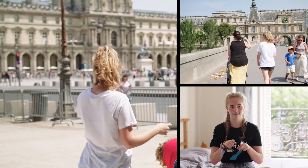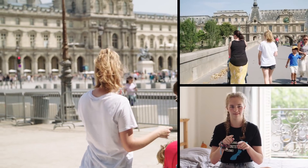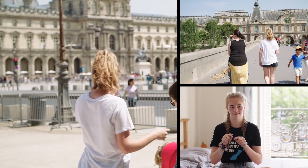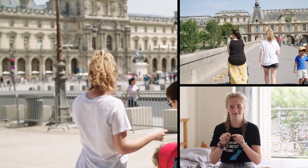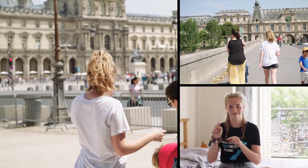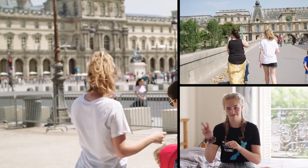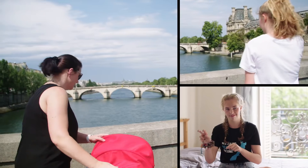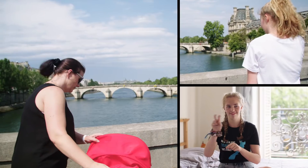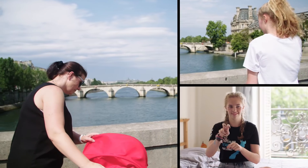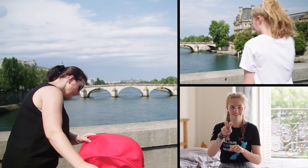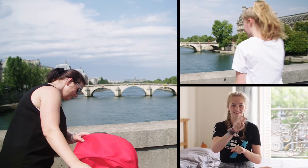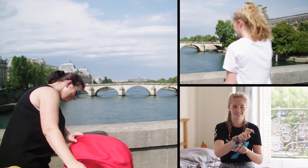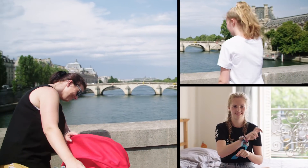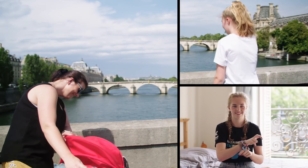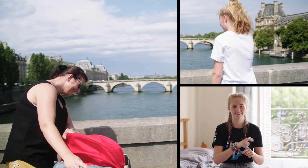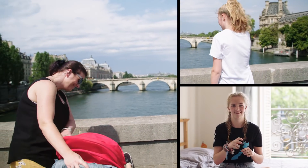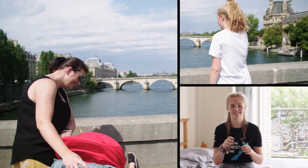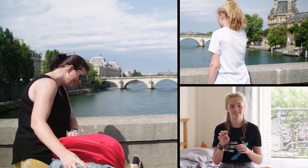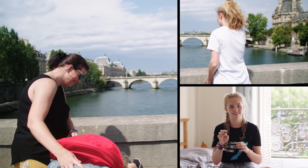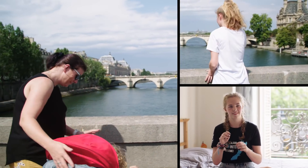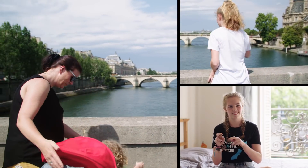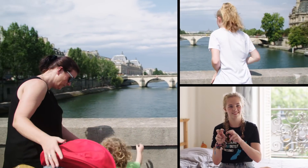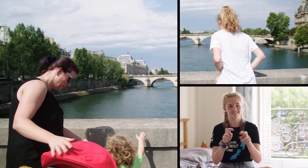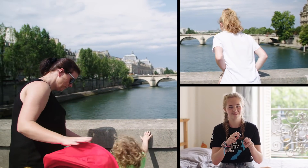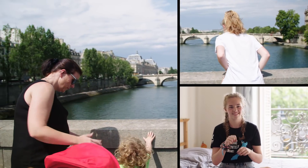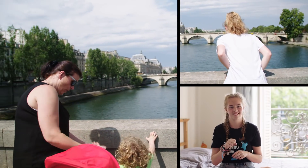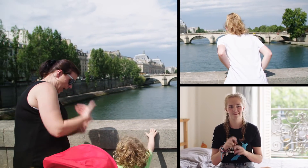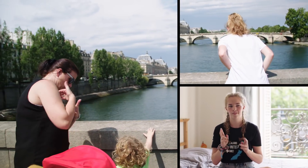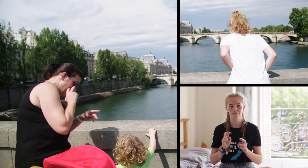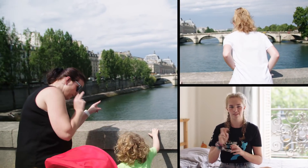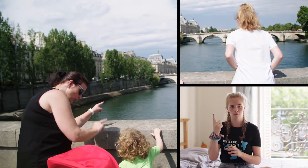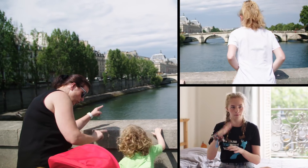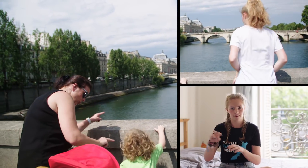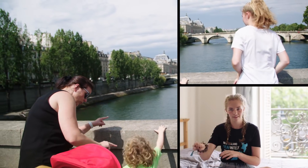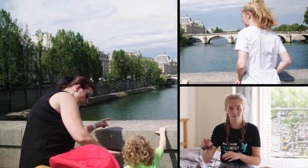In the past, I've travelled to different places, but this is the first time I've been to Europe